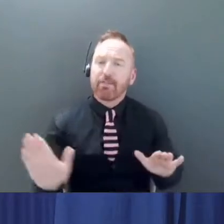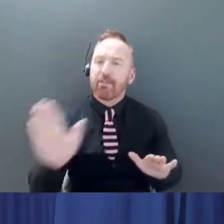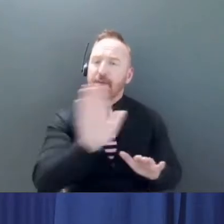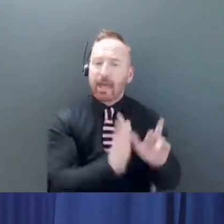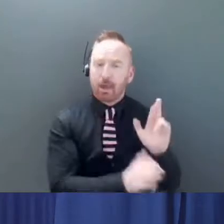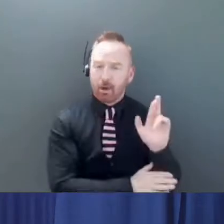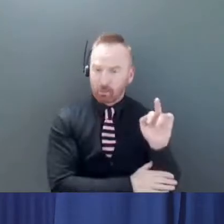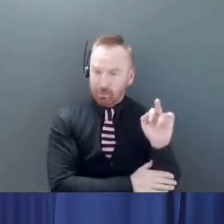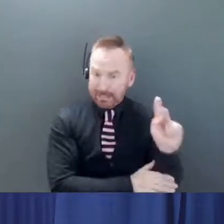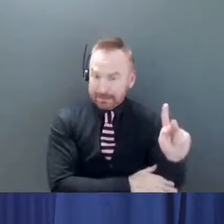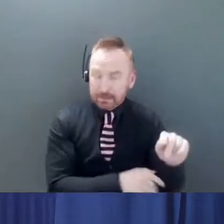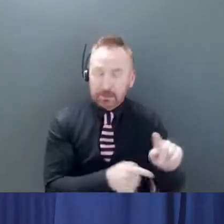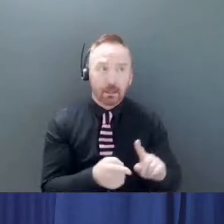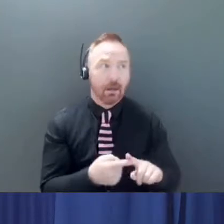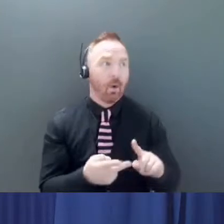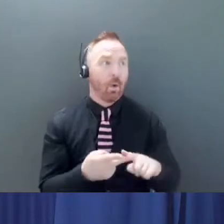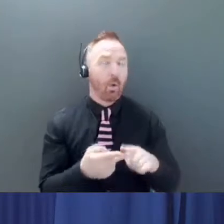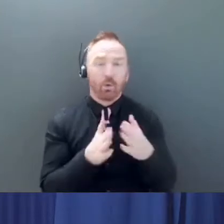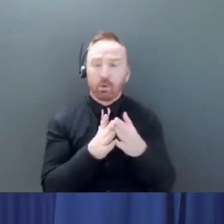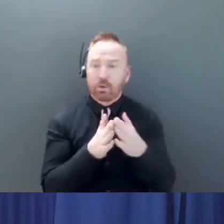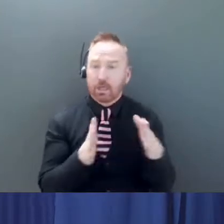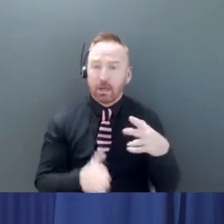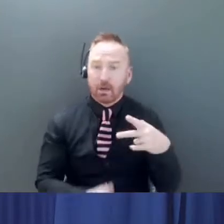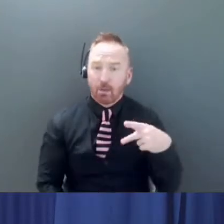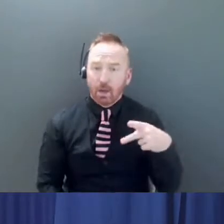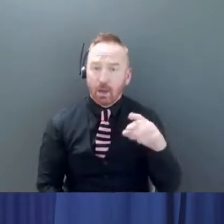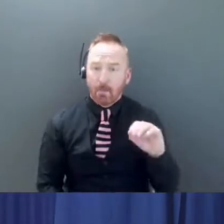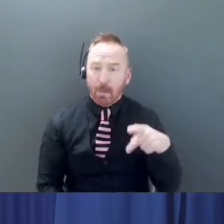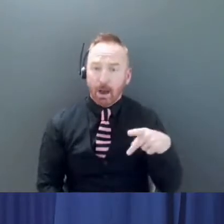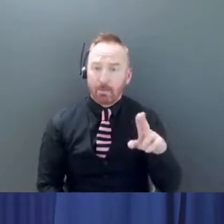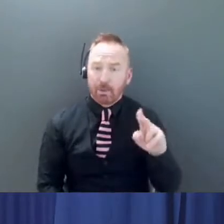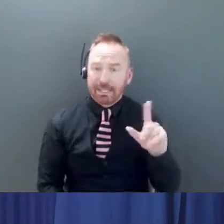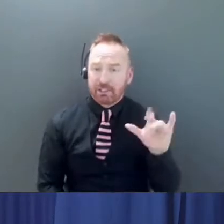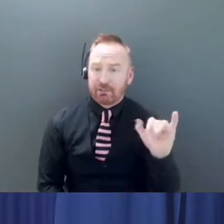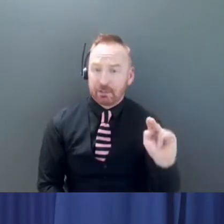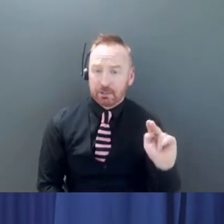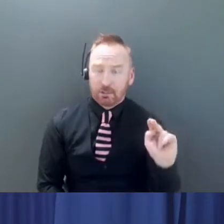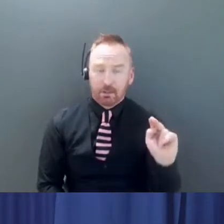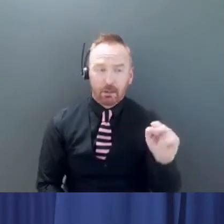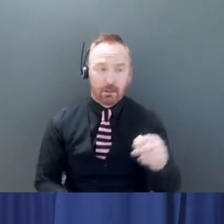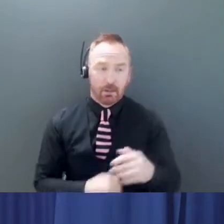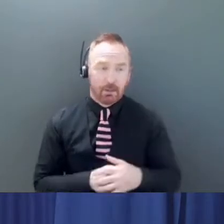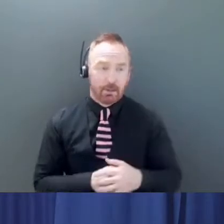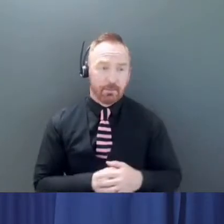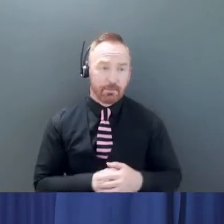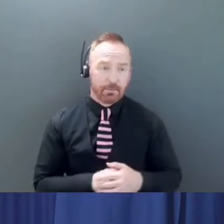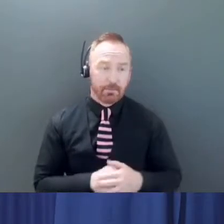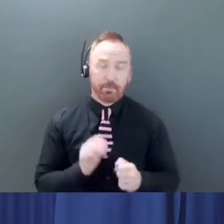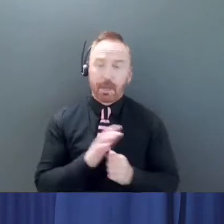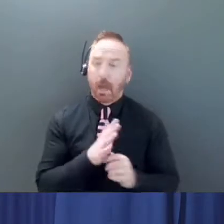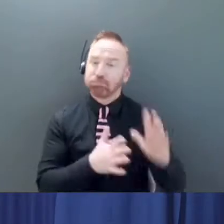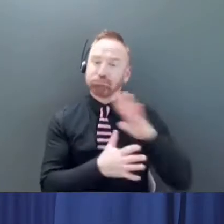assess the risk to schools and larger populations. And we will ensure our number